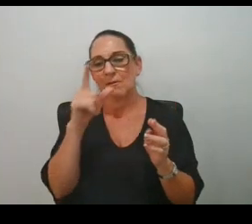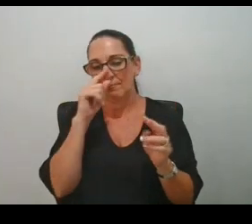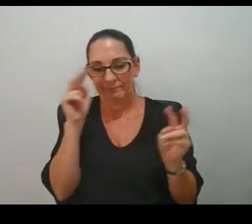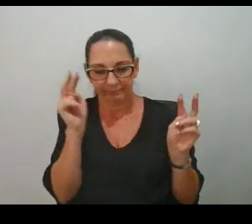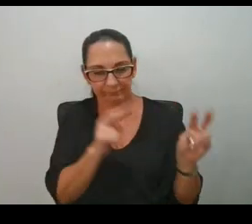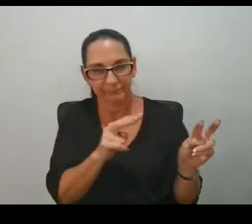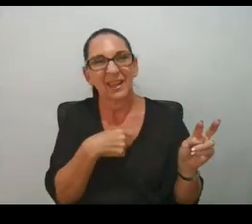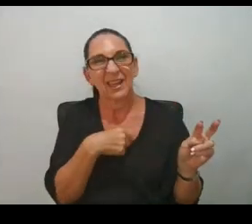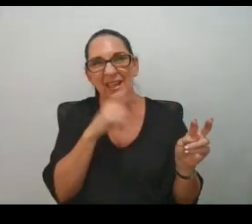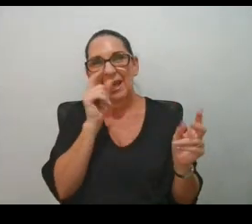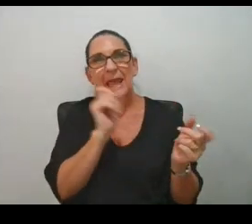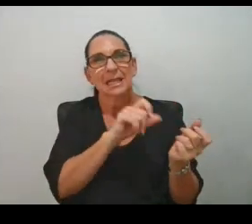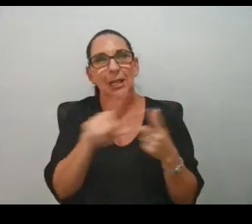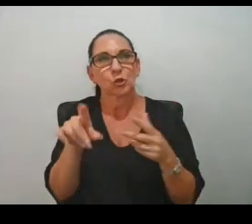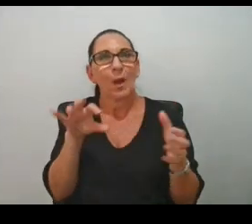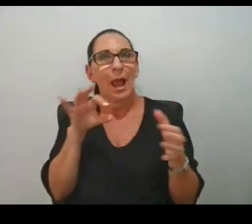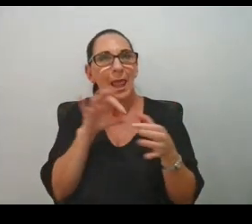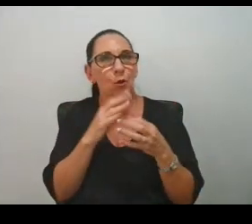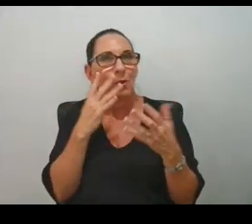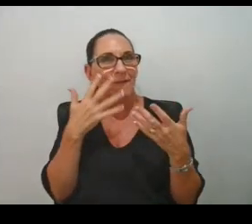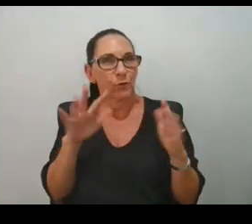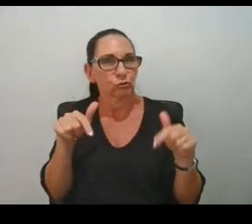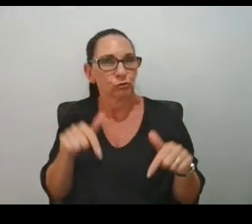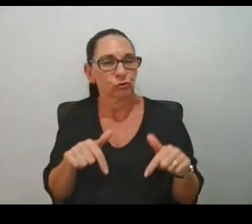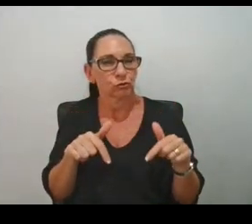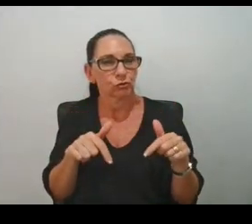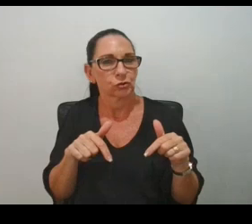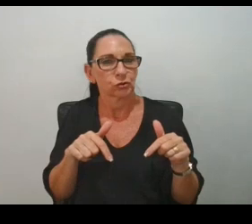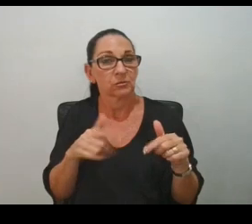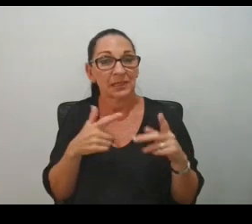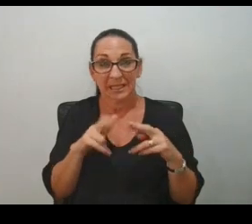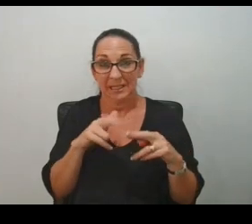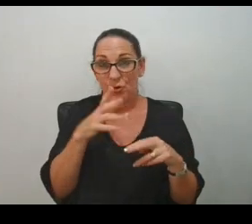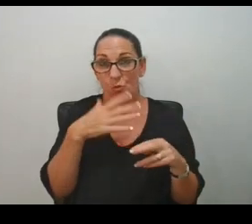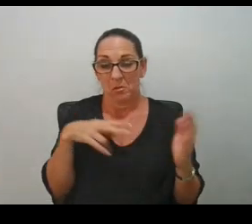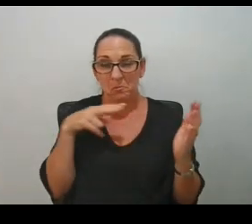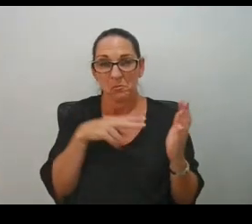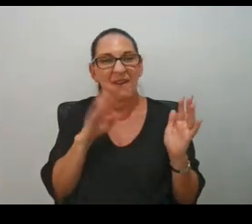to this one after the session and feel free to um follow us on any of our social media channels